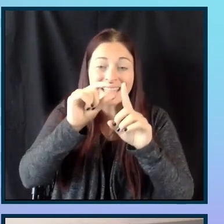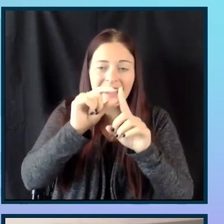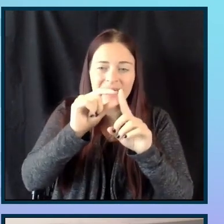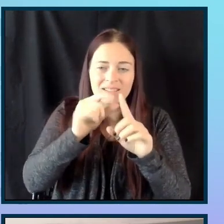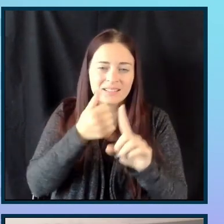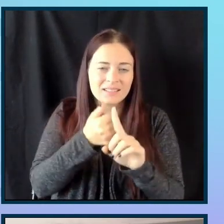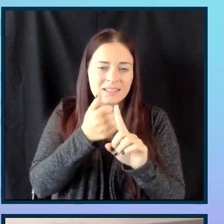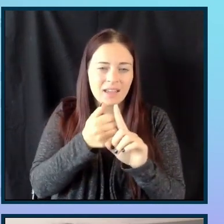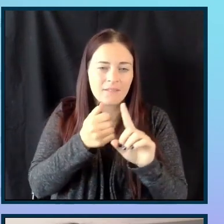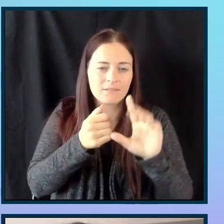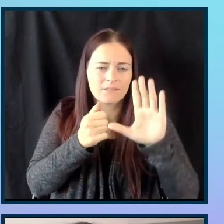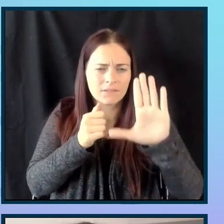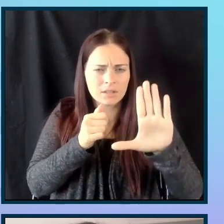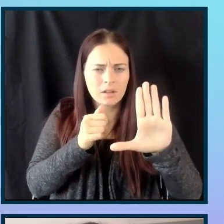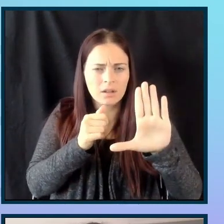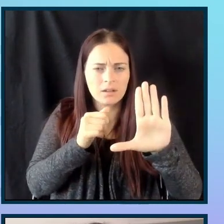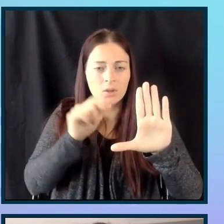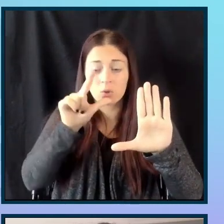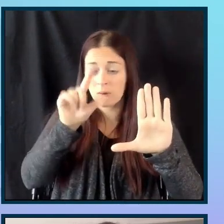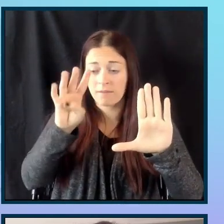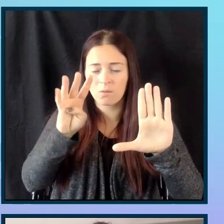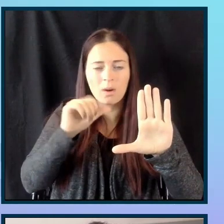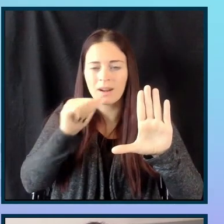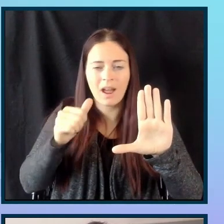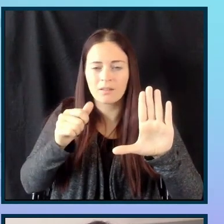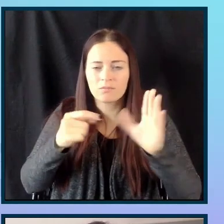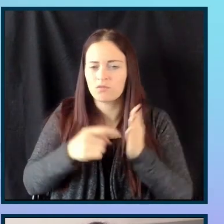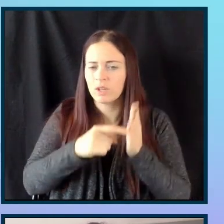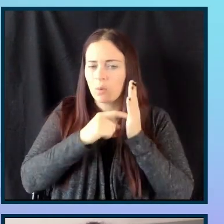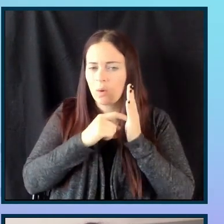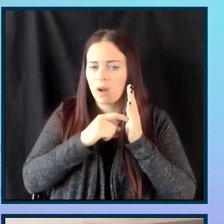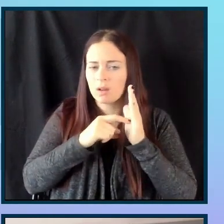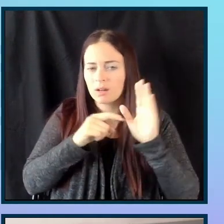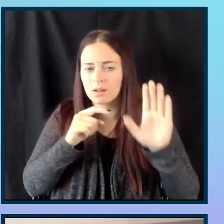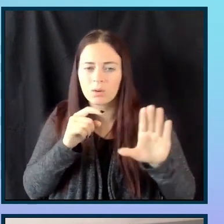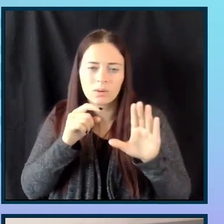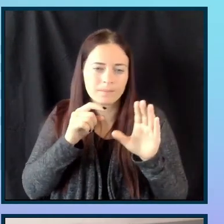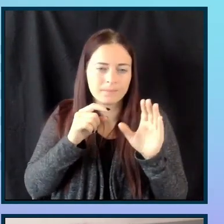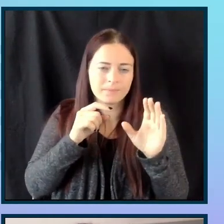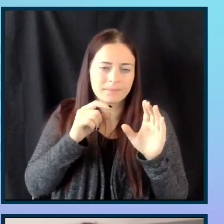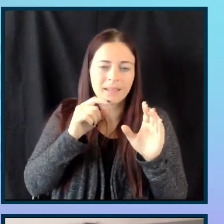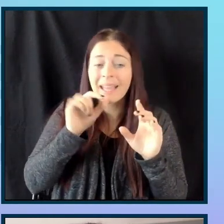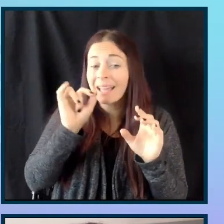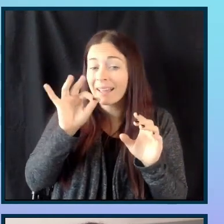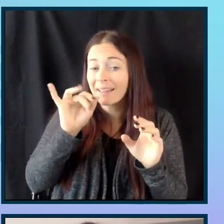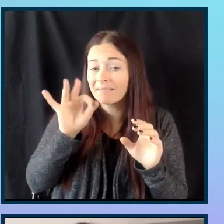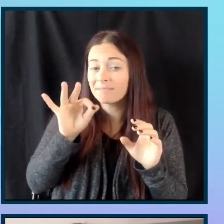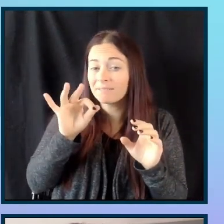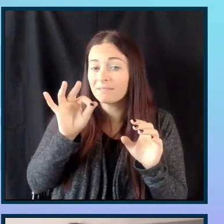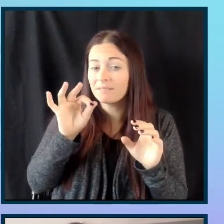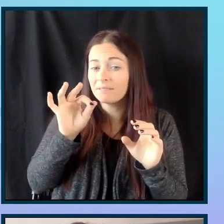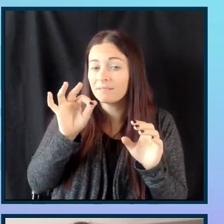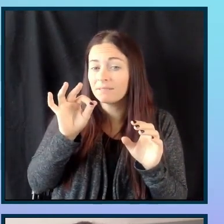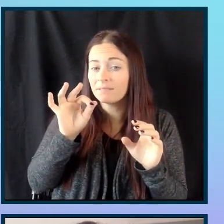or where the presentation is essential, for example, if you have a map where